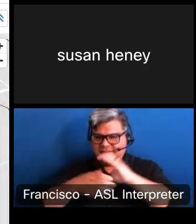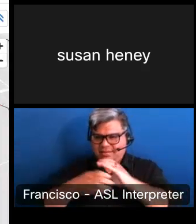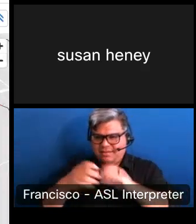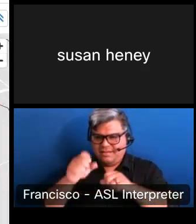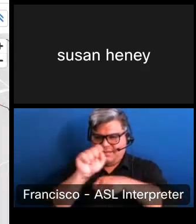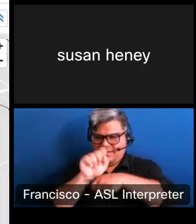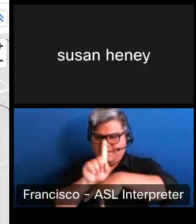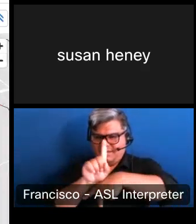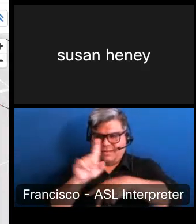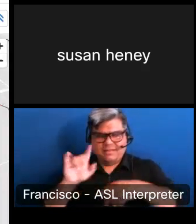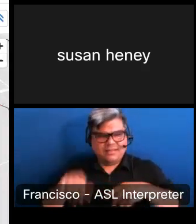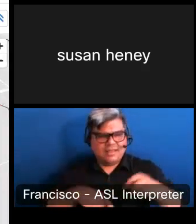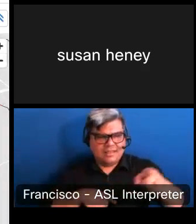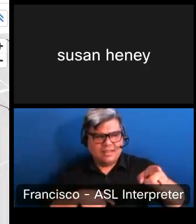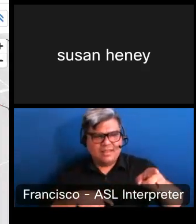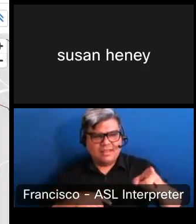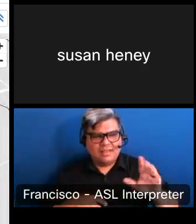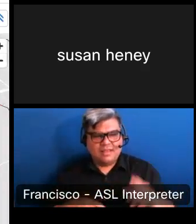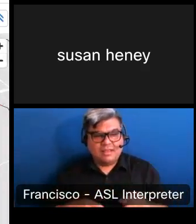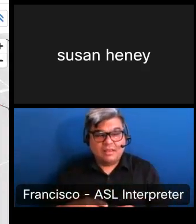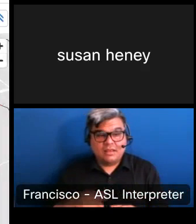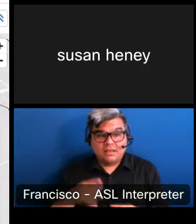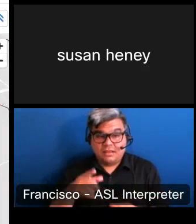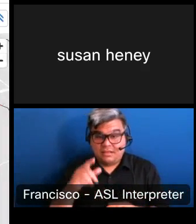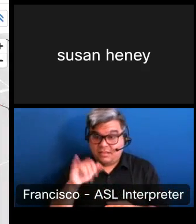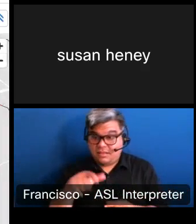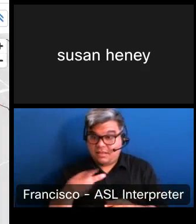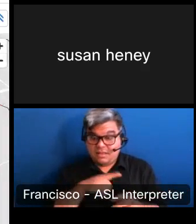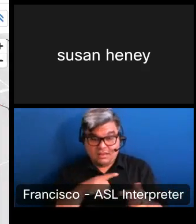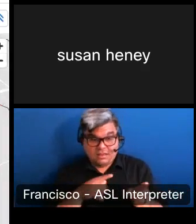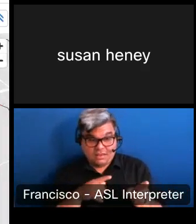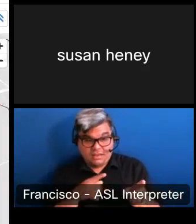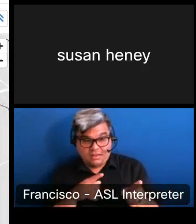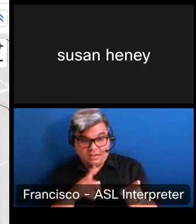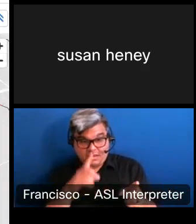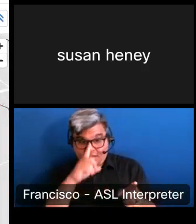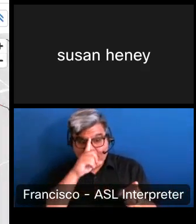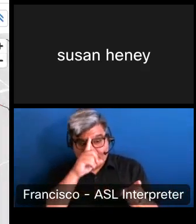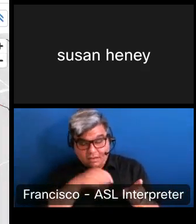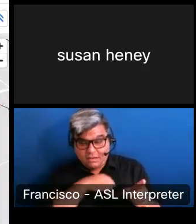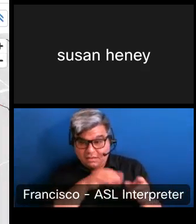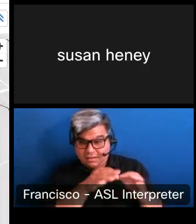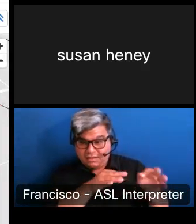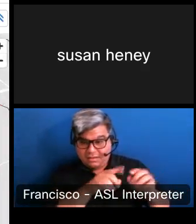estimate, and according to this estimate according to this legend, there are 14 tracts that have a